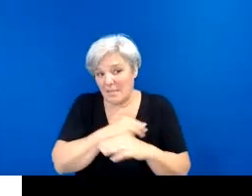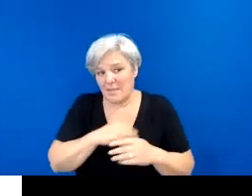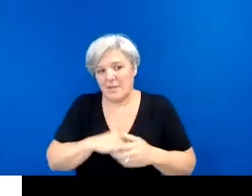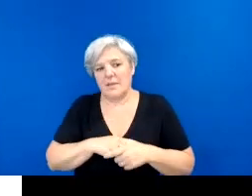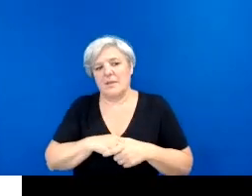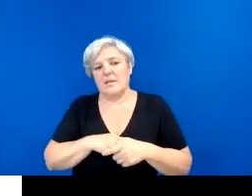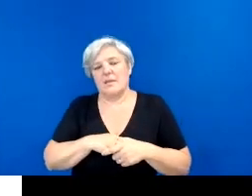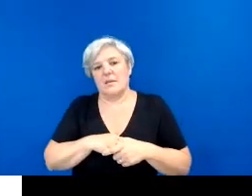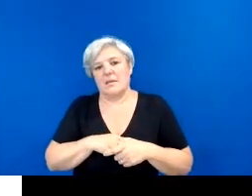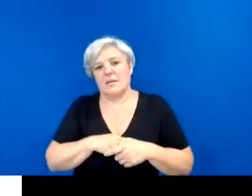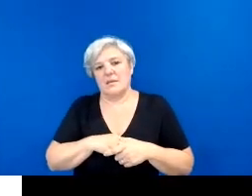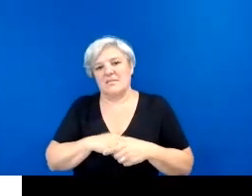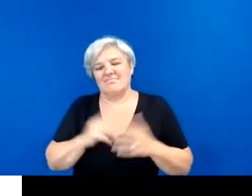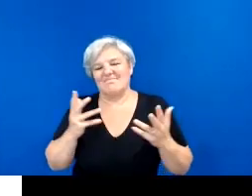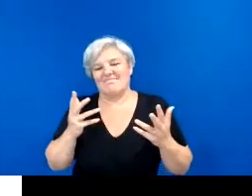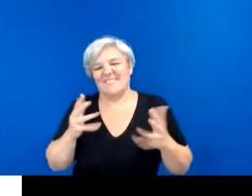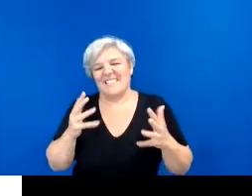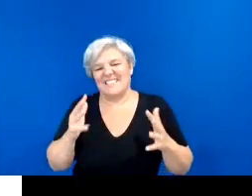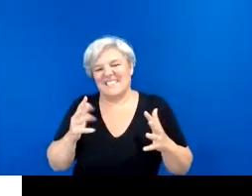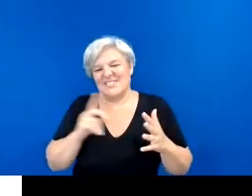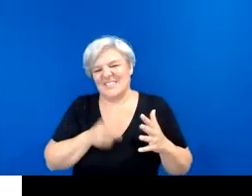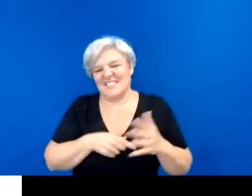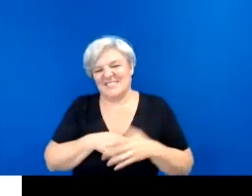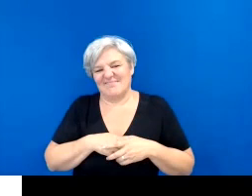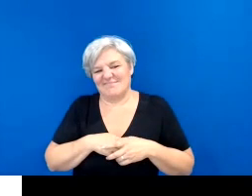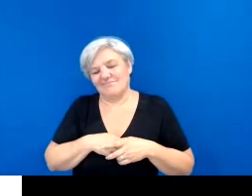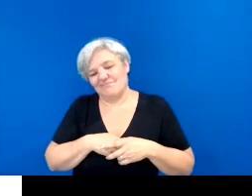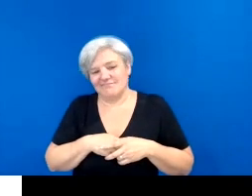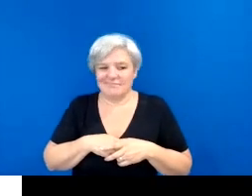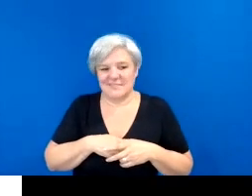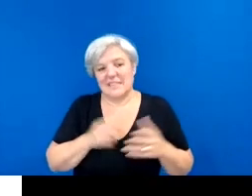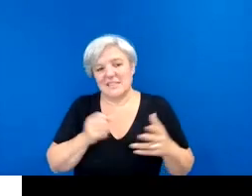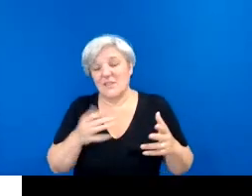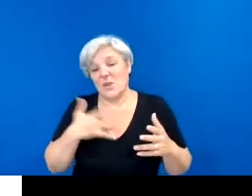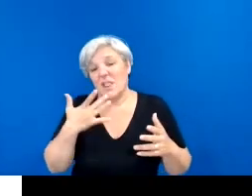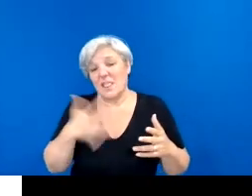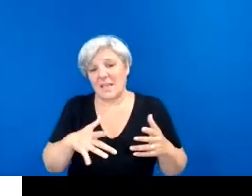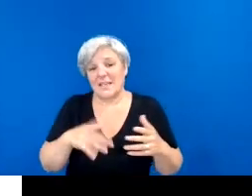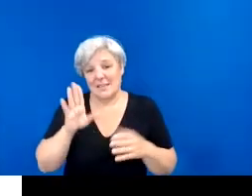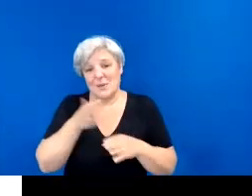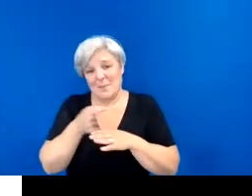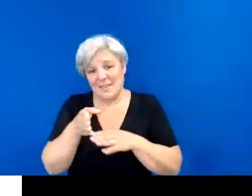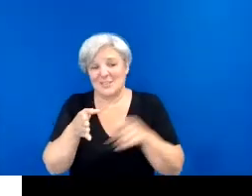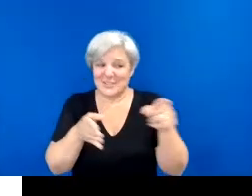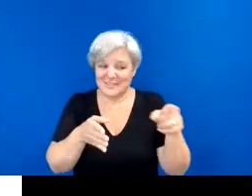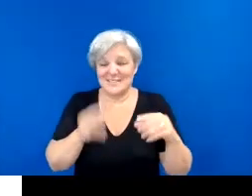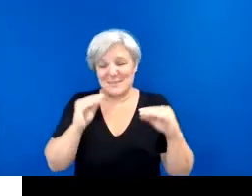But that's it's really Yeah. So if you're lucky enough to be in one of those disciplines, you probably find a book.